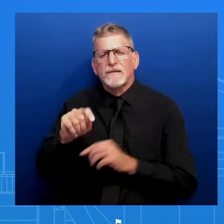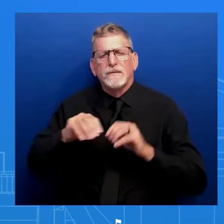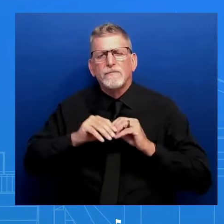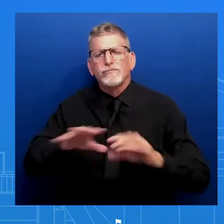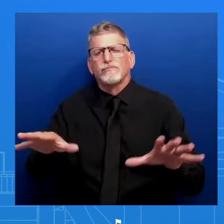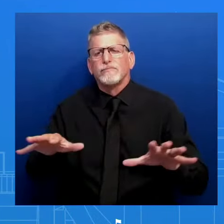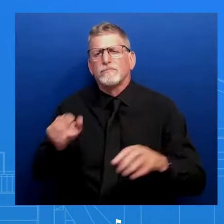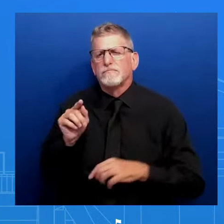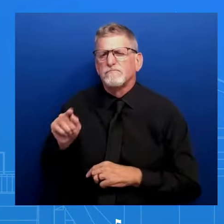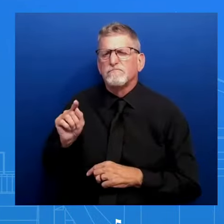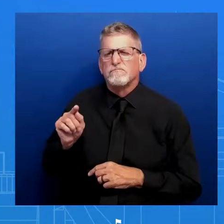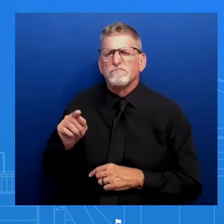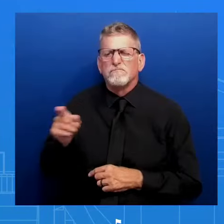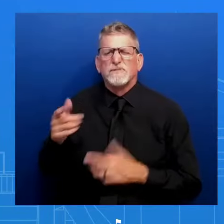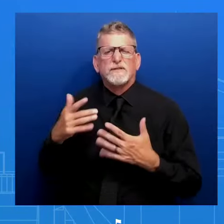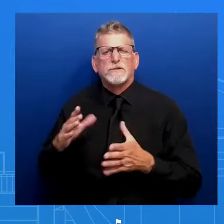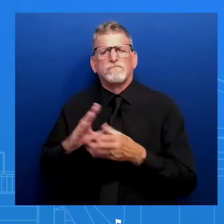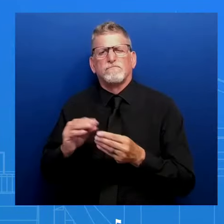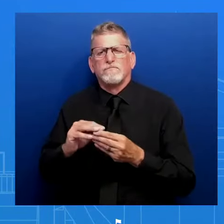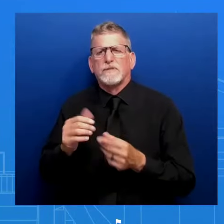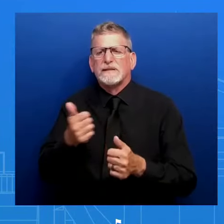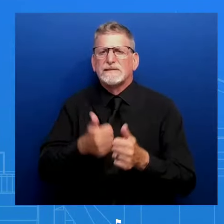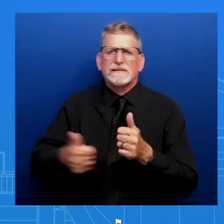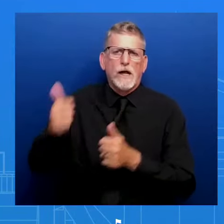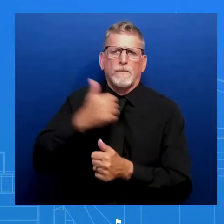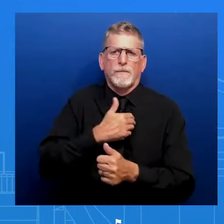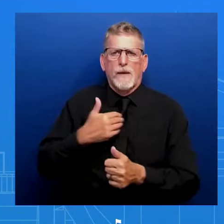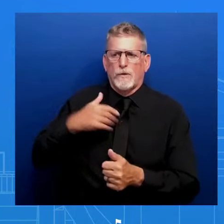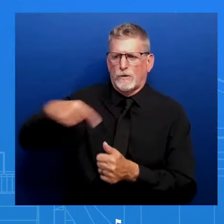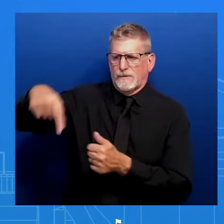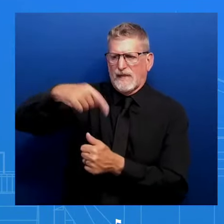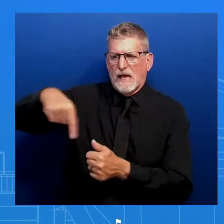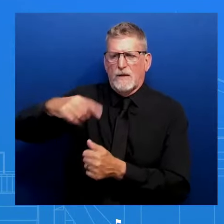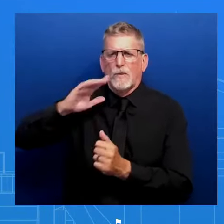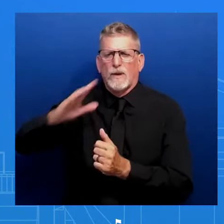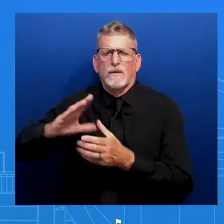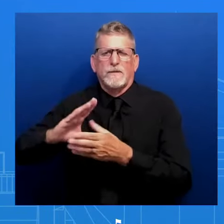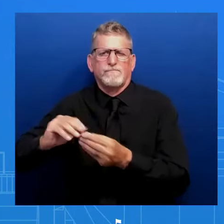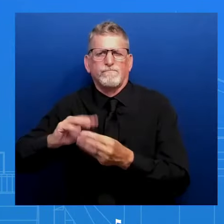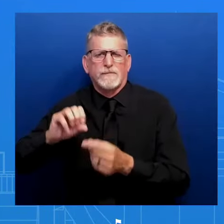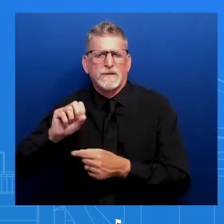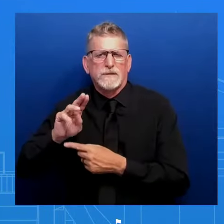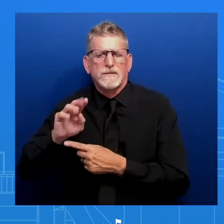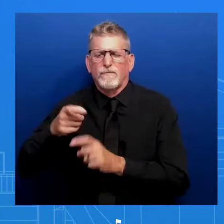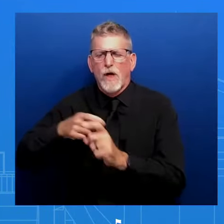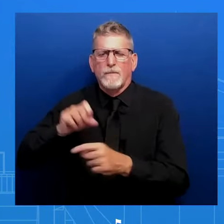Go ahead. The Press: I wanted to know if you have any updates on if President Biden is willing to declare a climate emergency.